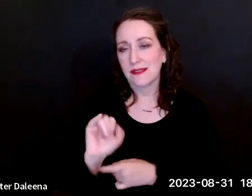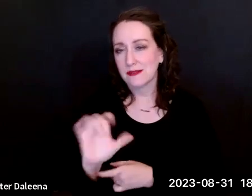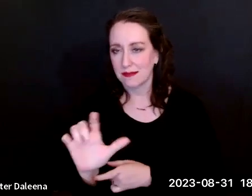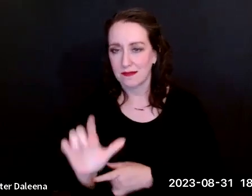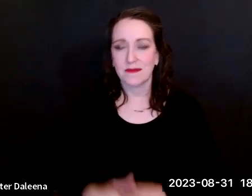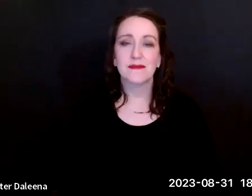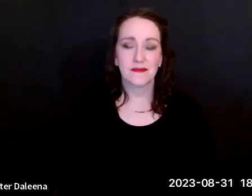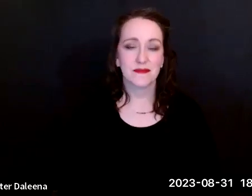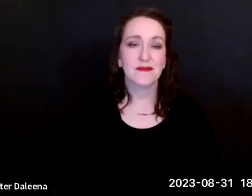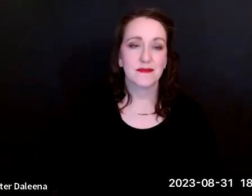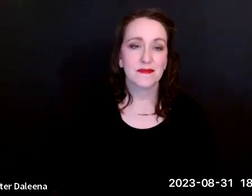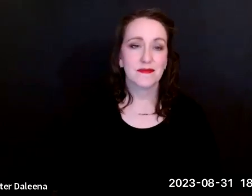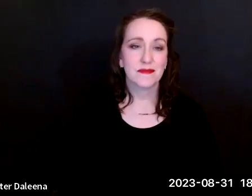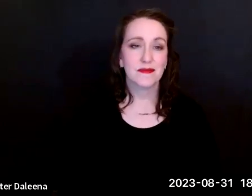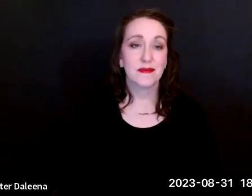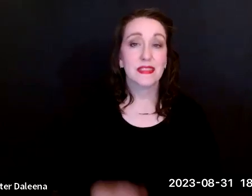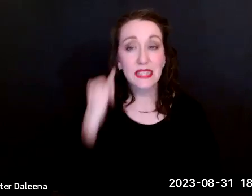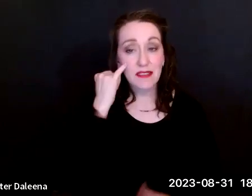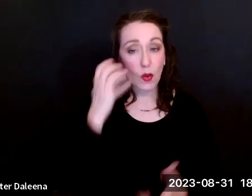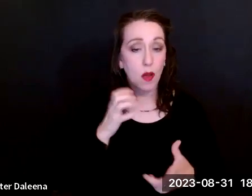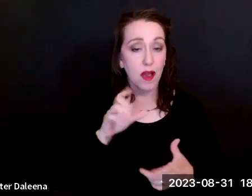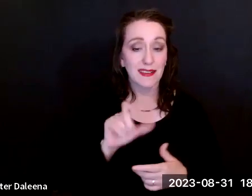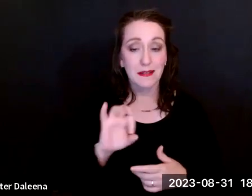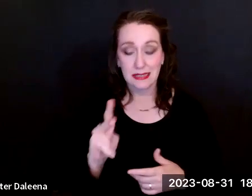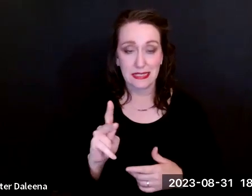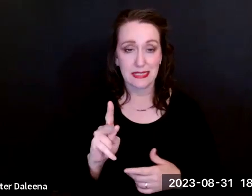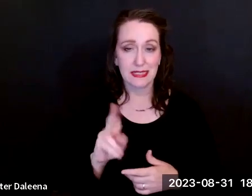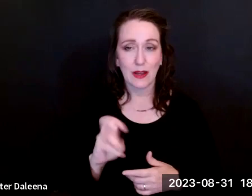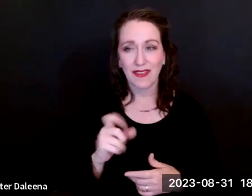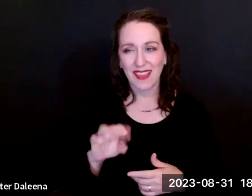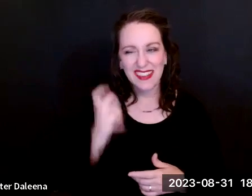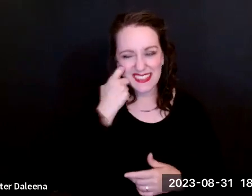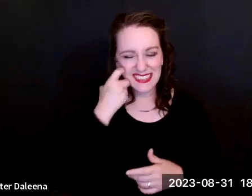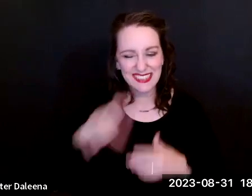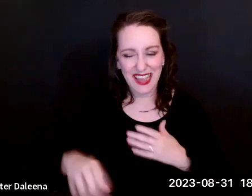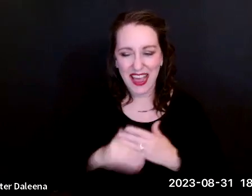Language and if you would like a link to that um Caroline has just added that link to the chat